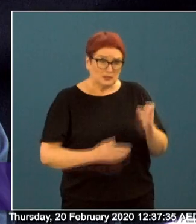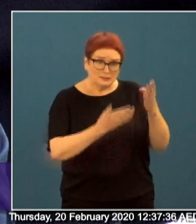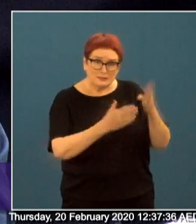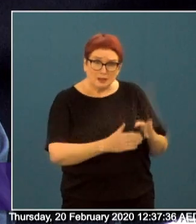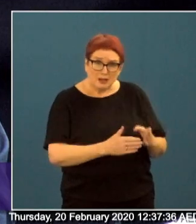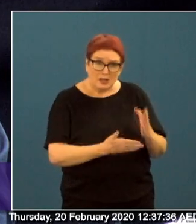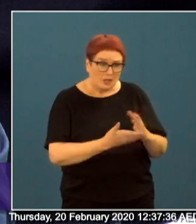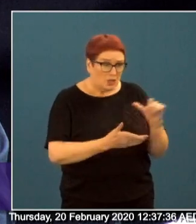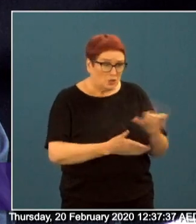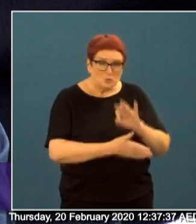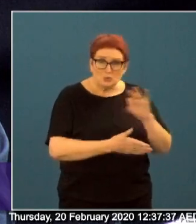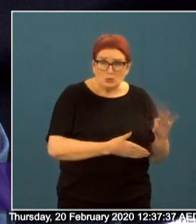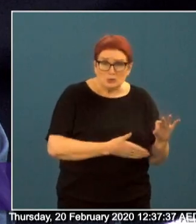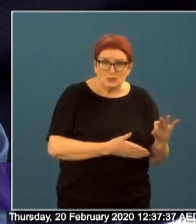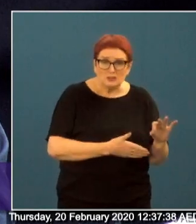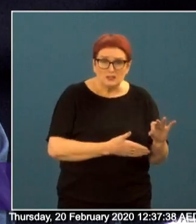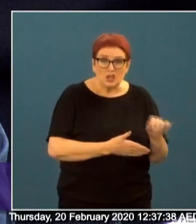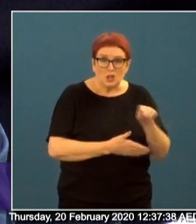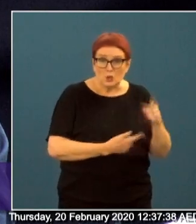will hear, there are many more nationally.